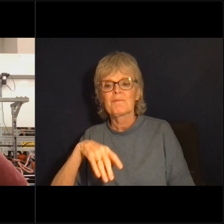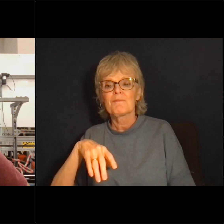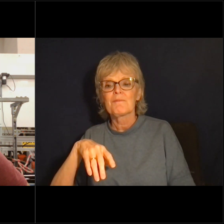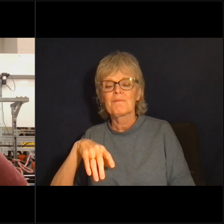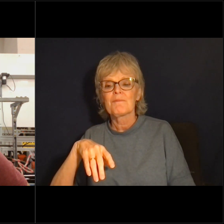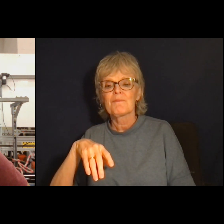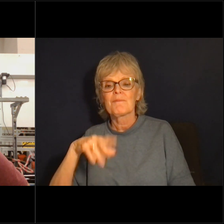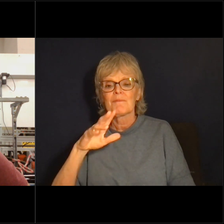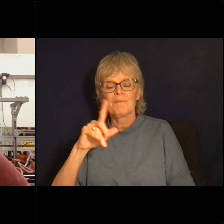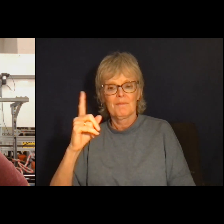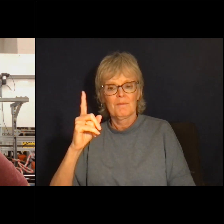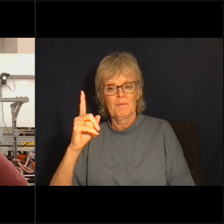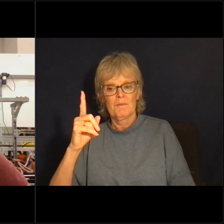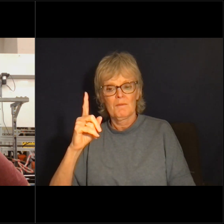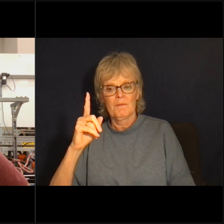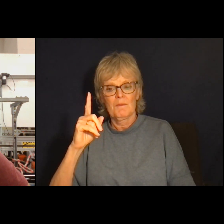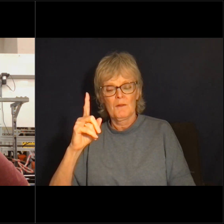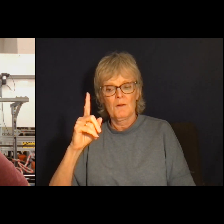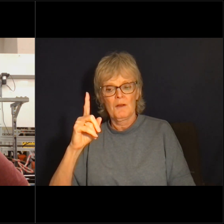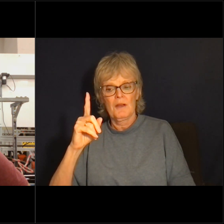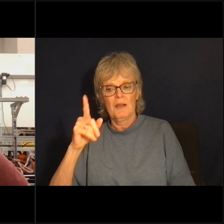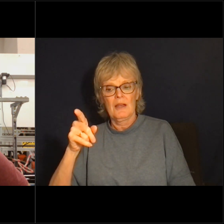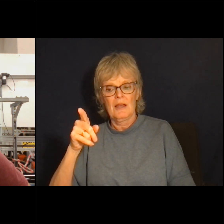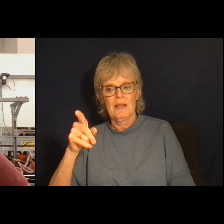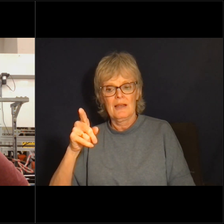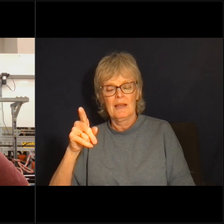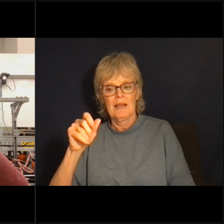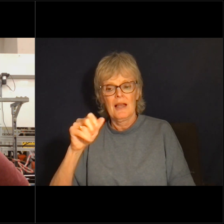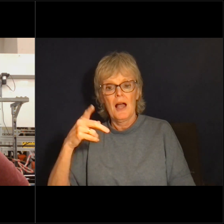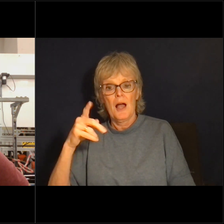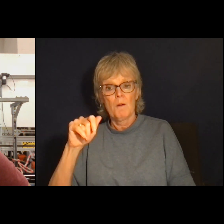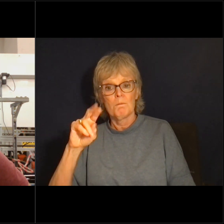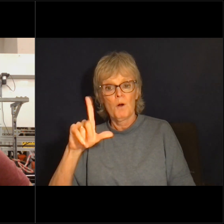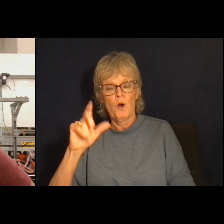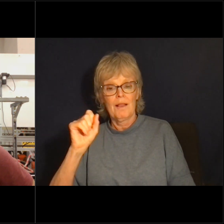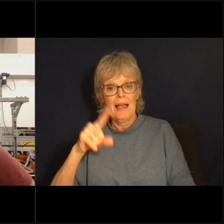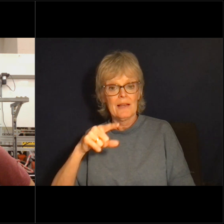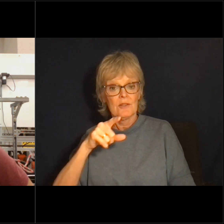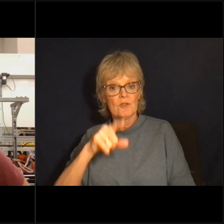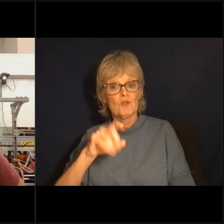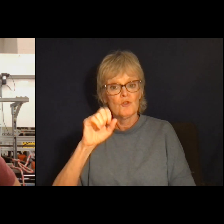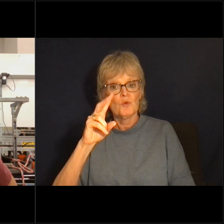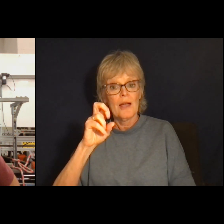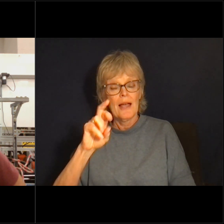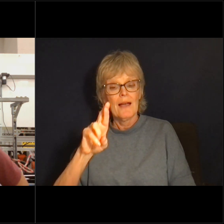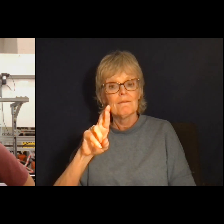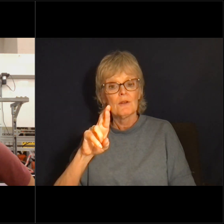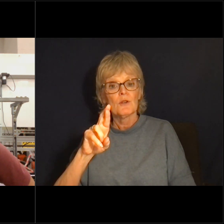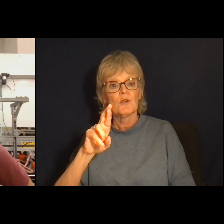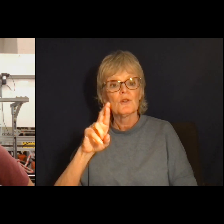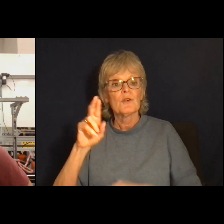I wanted to ask one more question then we'll be done. So this is, 'cause this is a good question. Paul asks, "Do you ever travel up to space to track storms."